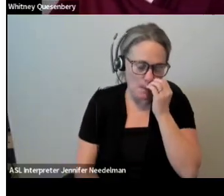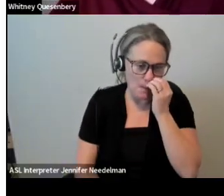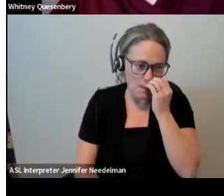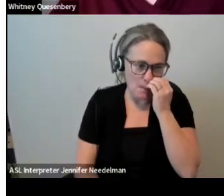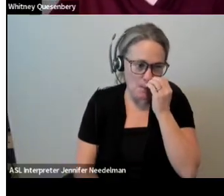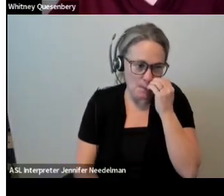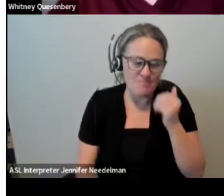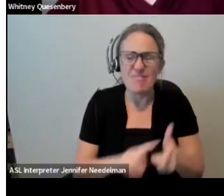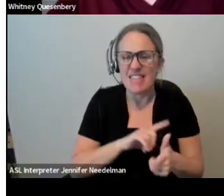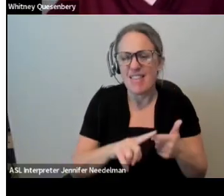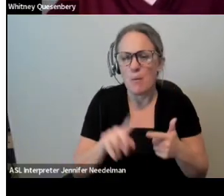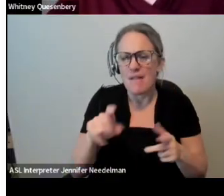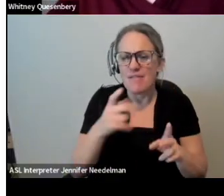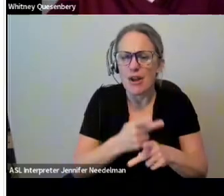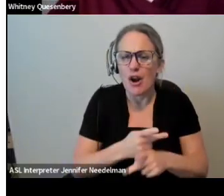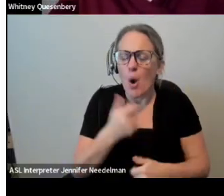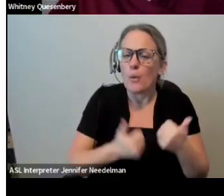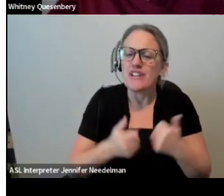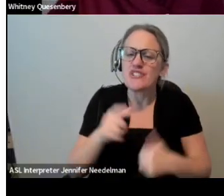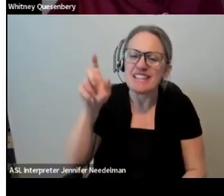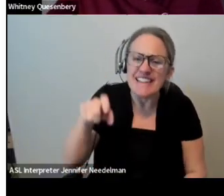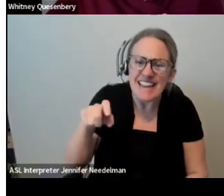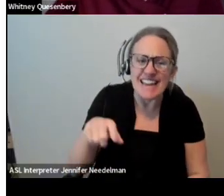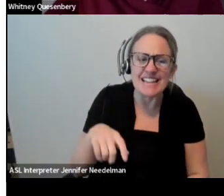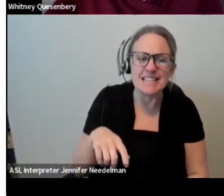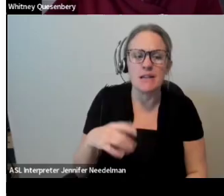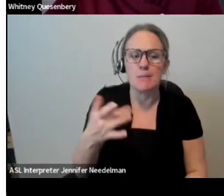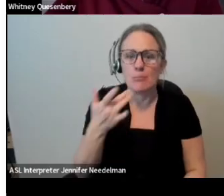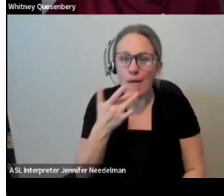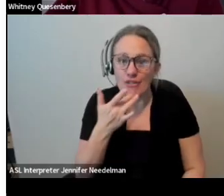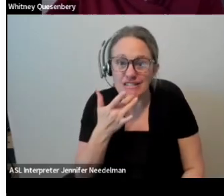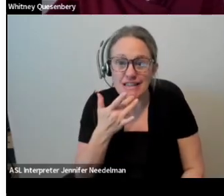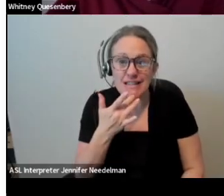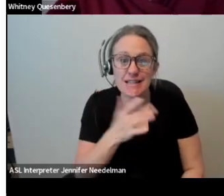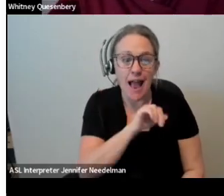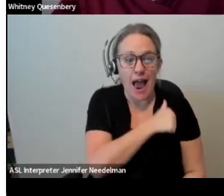attitudes, or preferences they bring, I've spent a lot of my time working in government